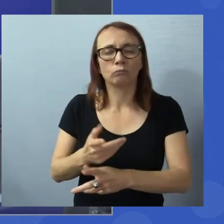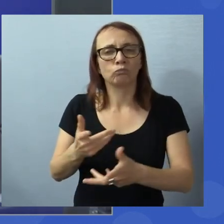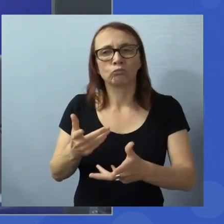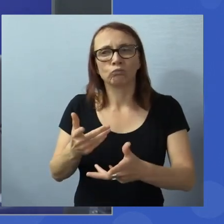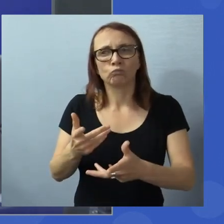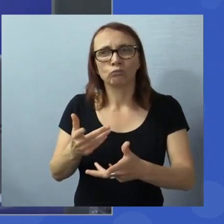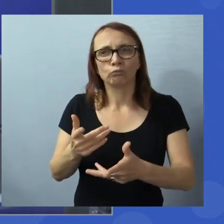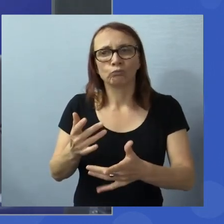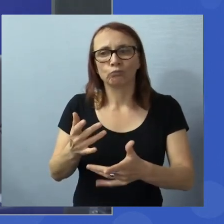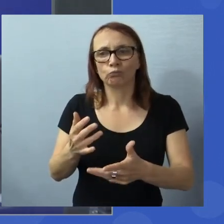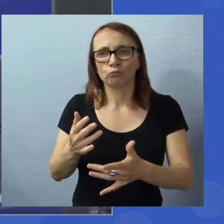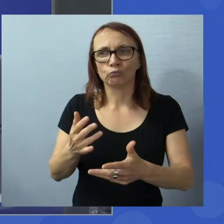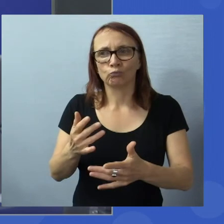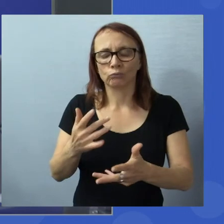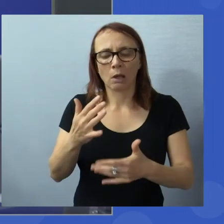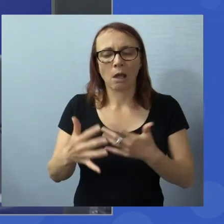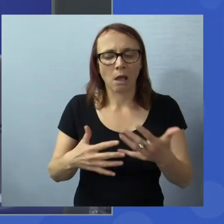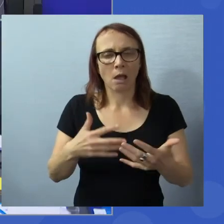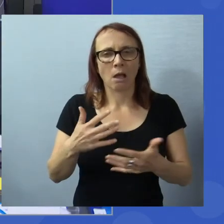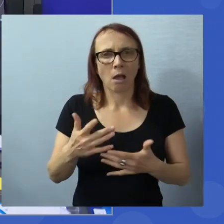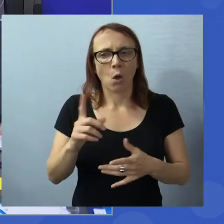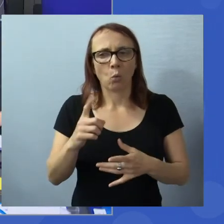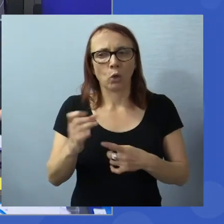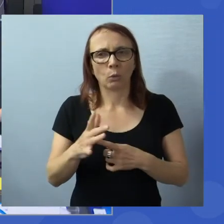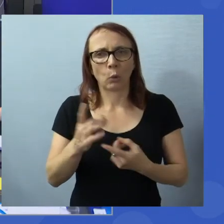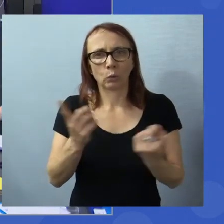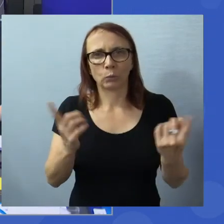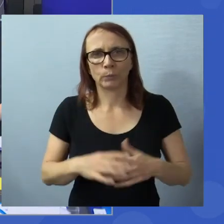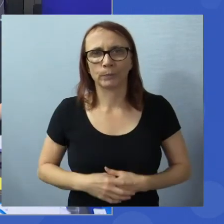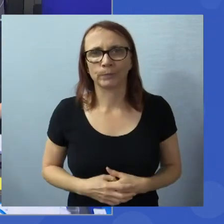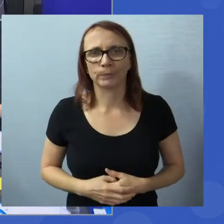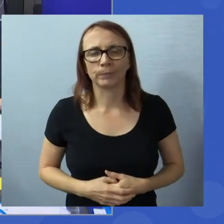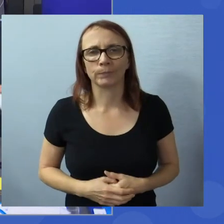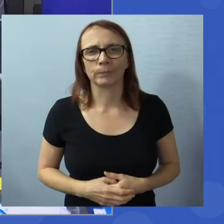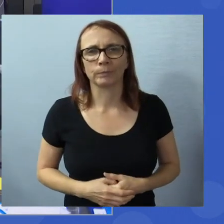matters that are starting to matter most to you thanks Kate I'm just echo what